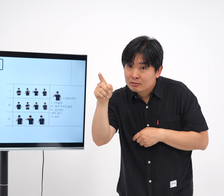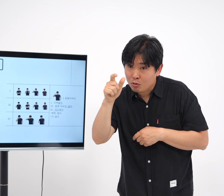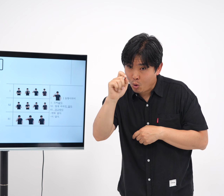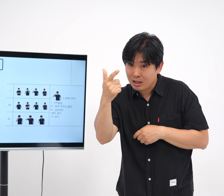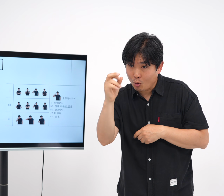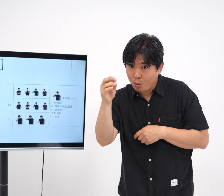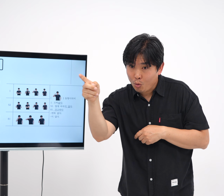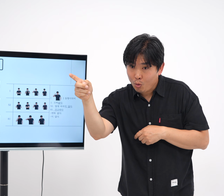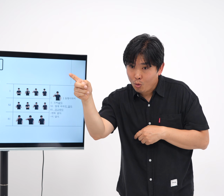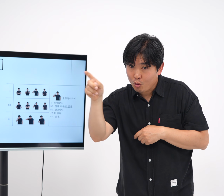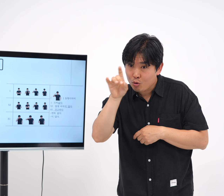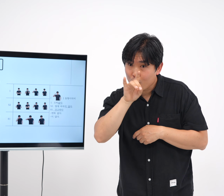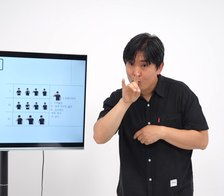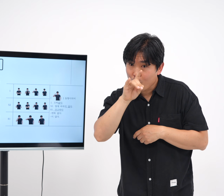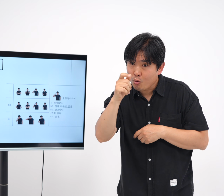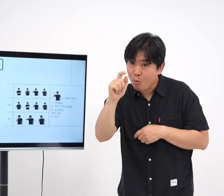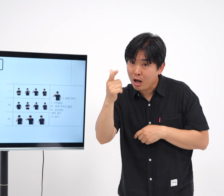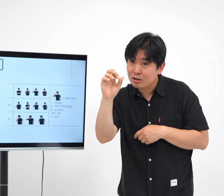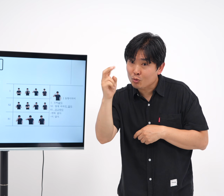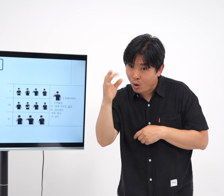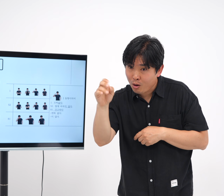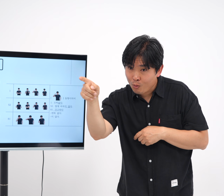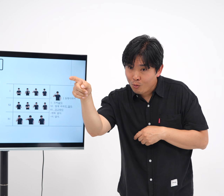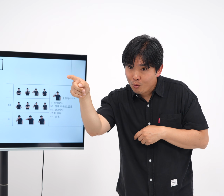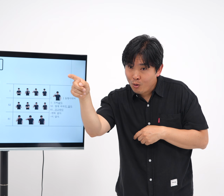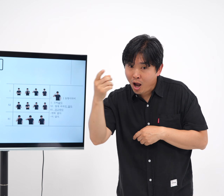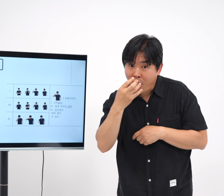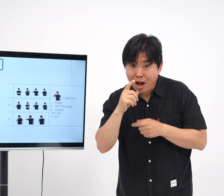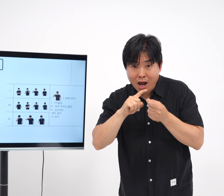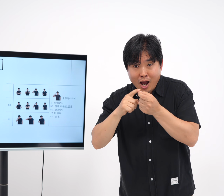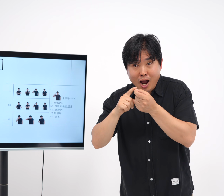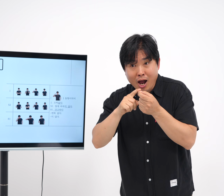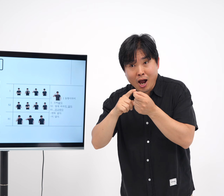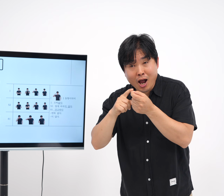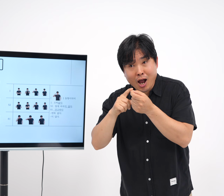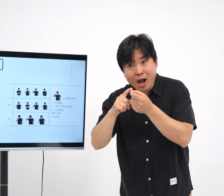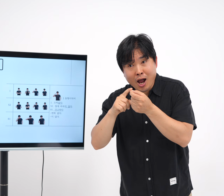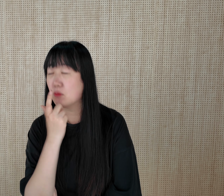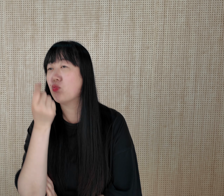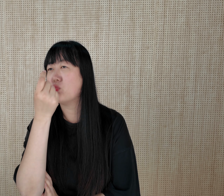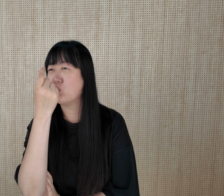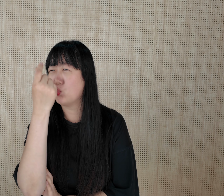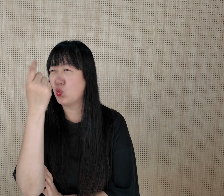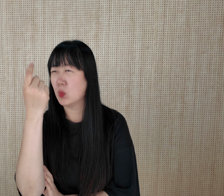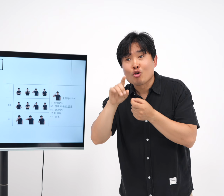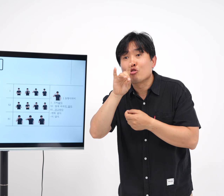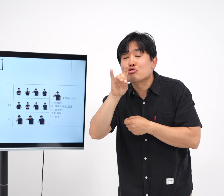Is this expression called an idiom in Korean? I think that's right.